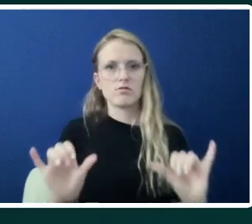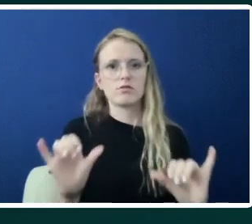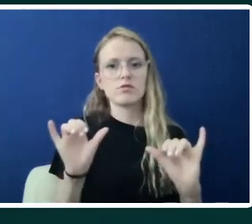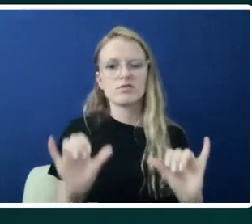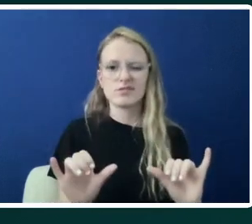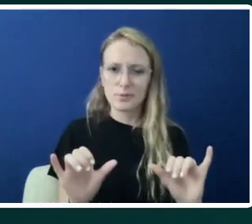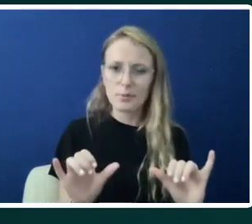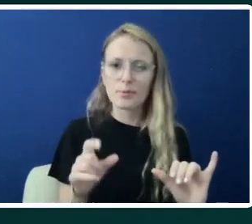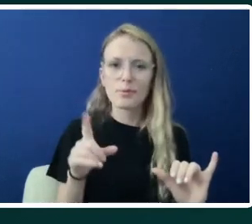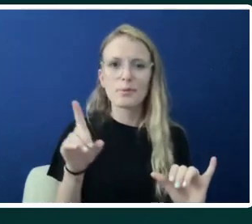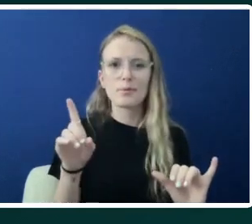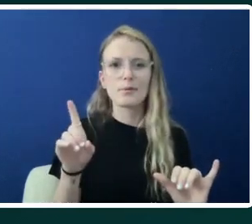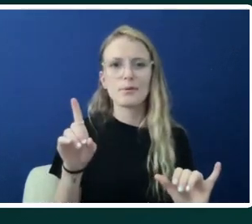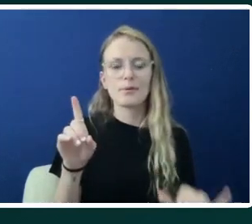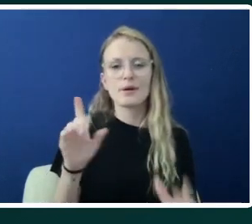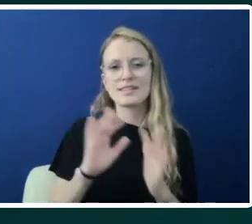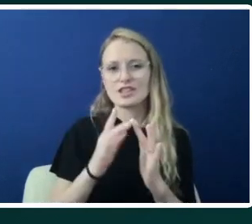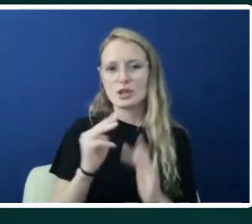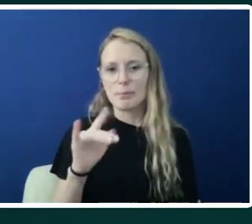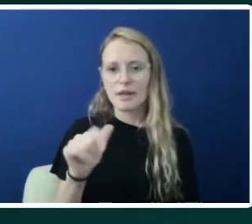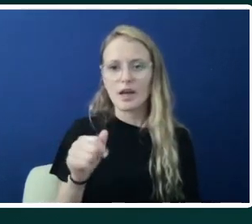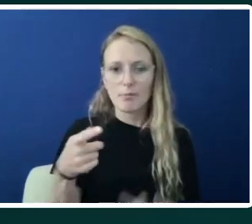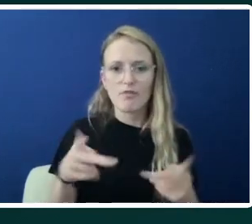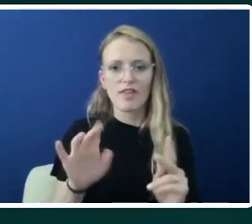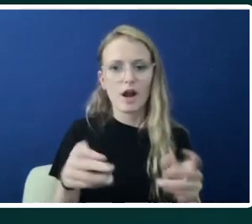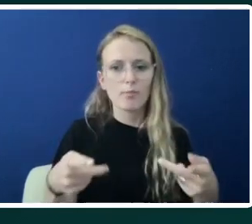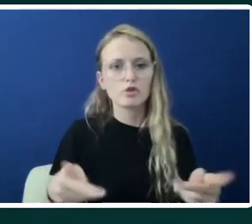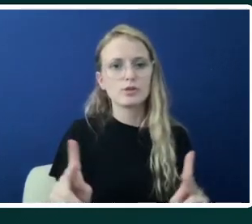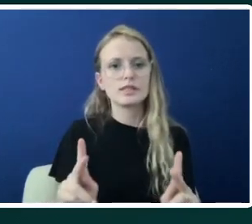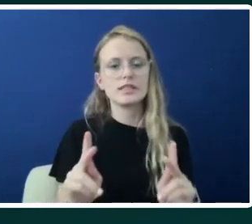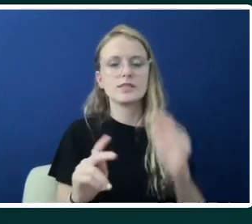teachers in your same school district that live in different neighborhoods, or in your same state,